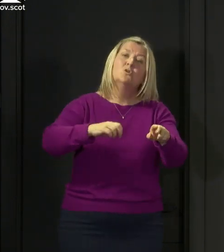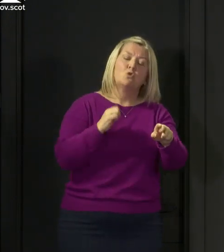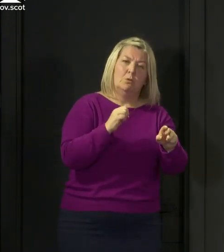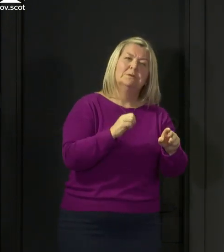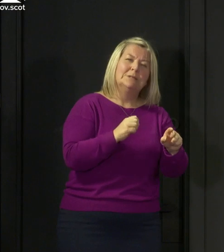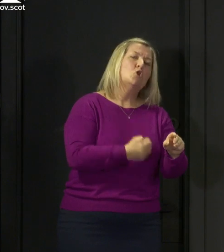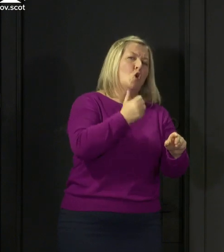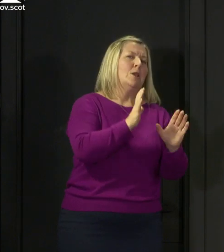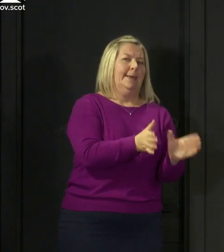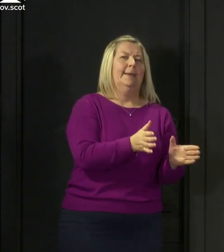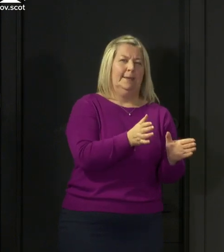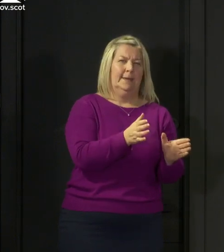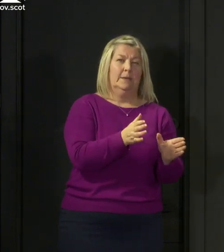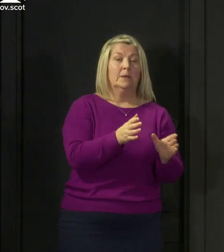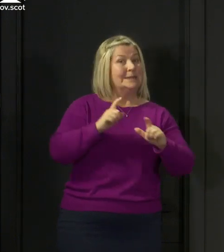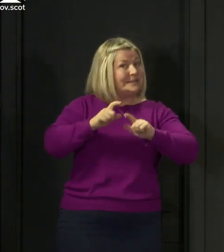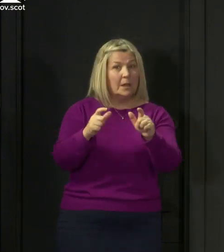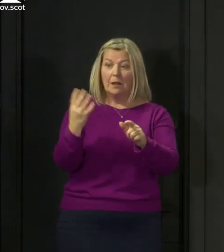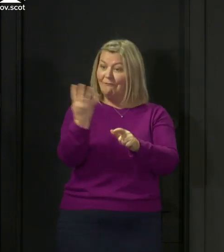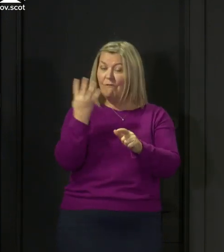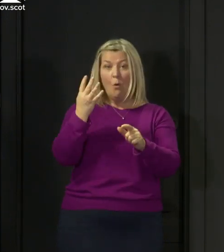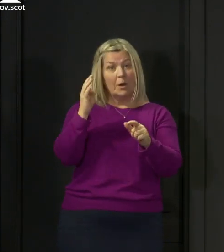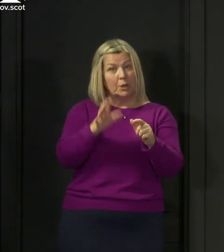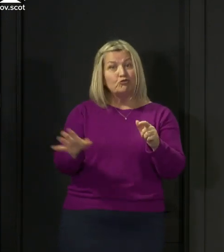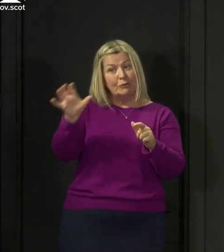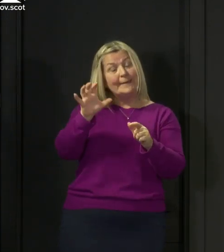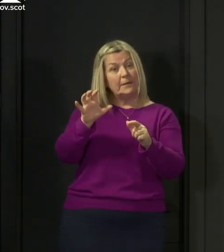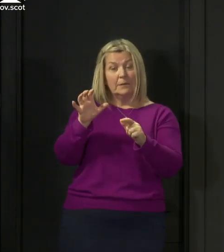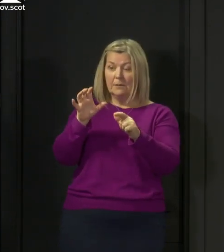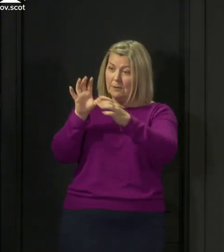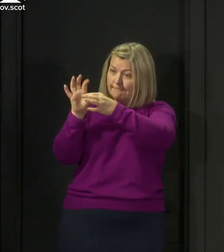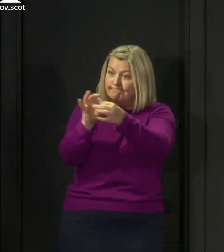is still there in terms of trying to collaborate, we can either have an acceptable, a pragmatic